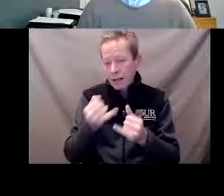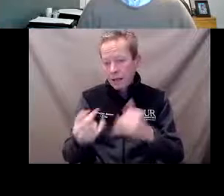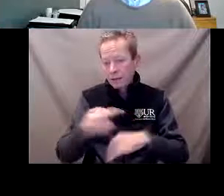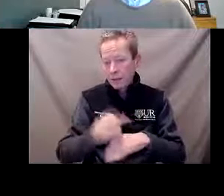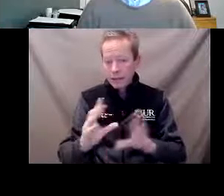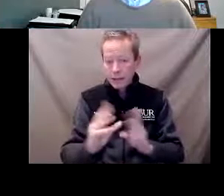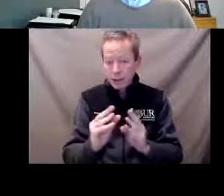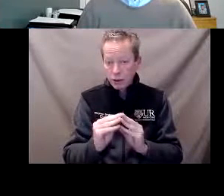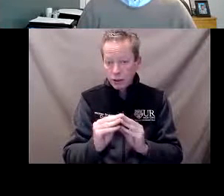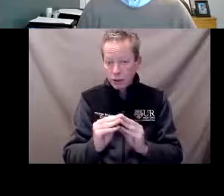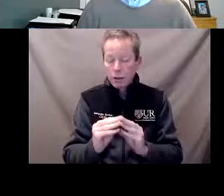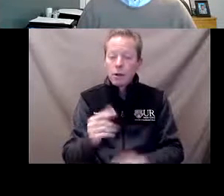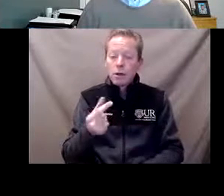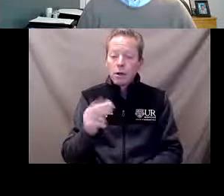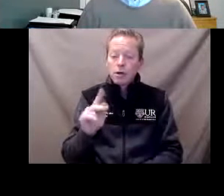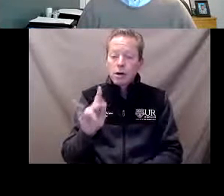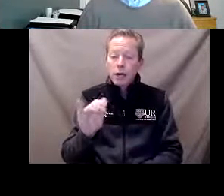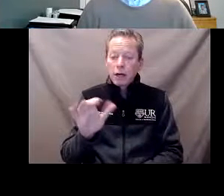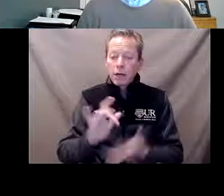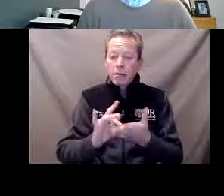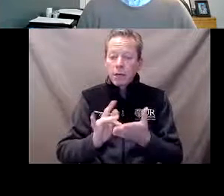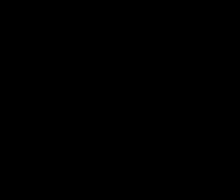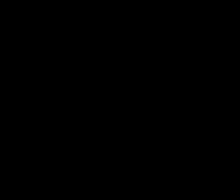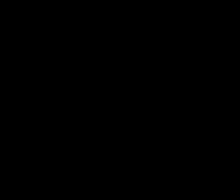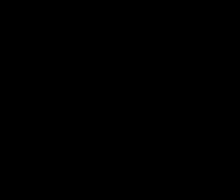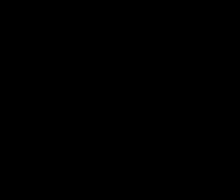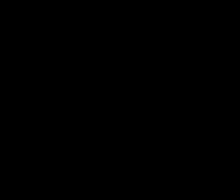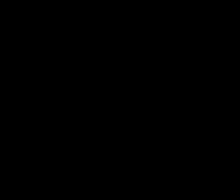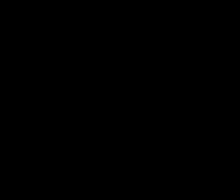This geriatric medicine grand round series does not receive any commercial funding. We are